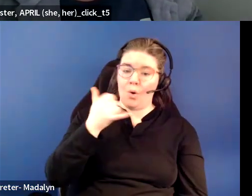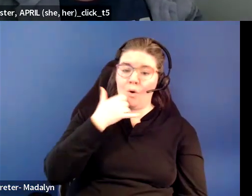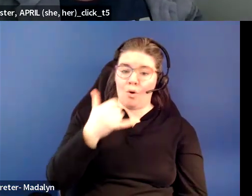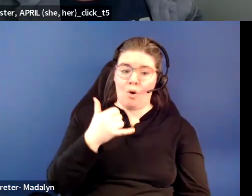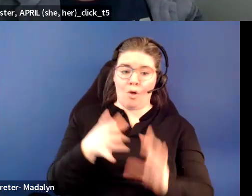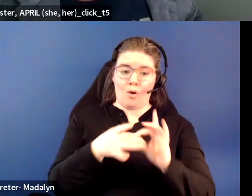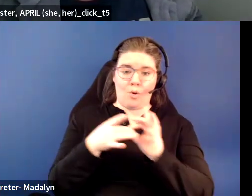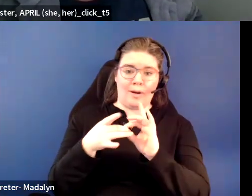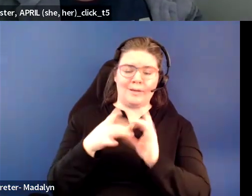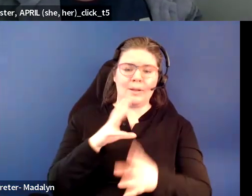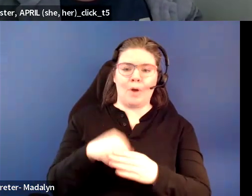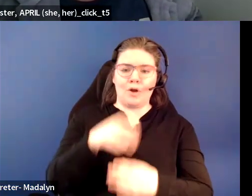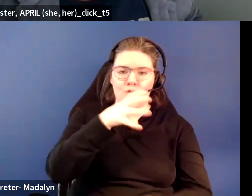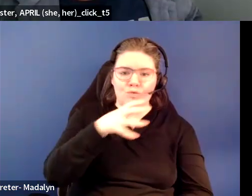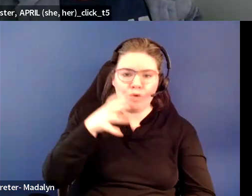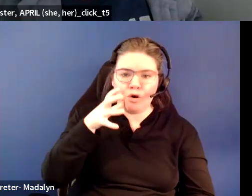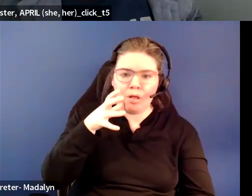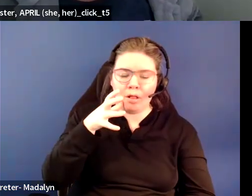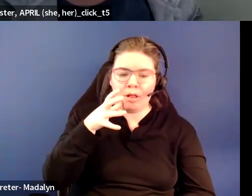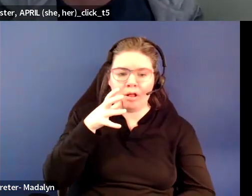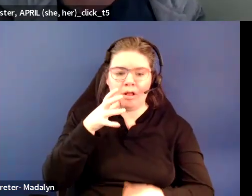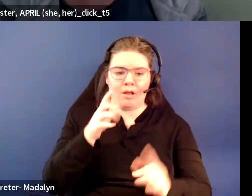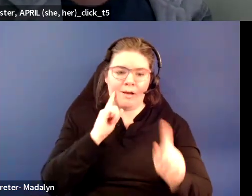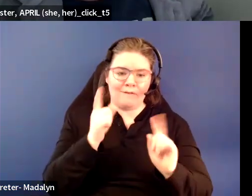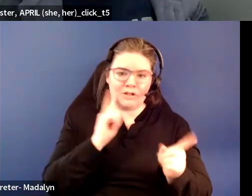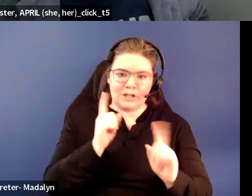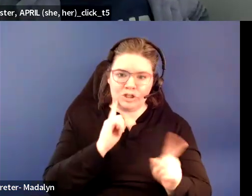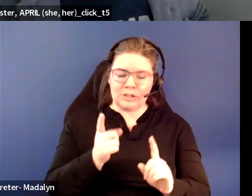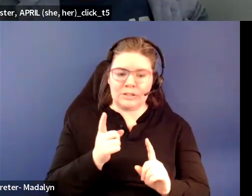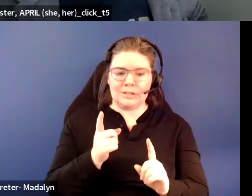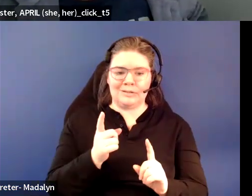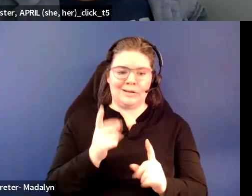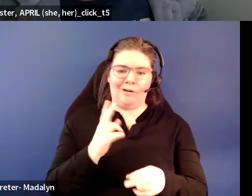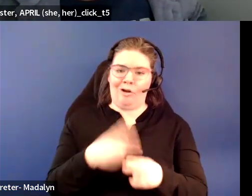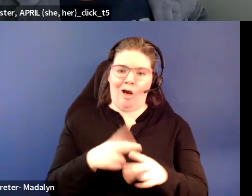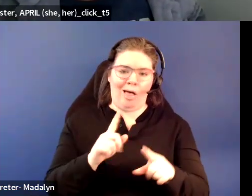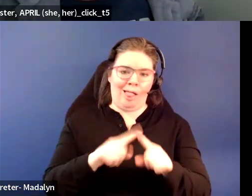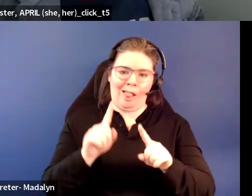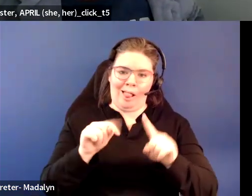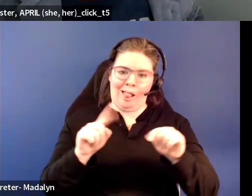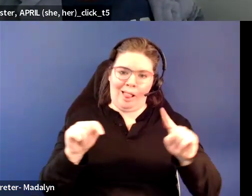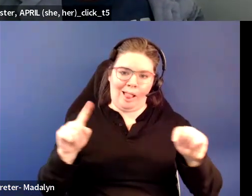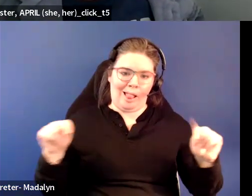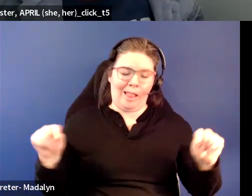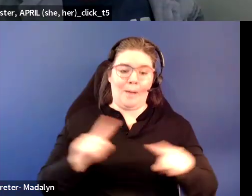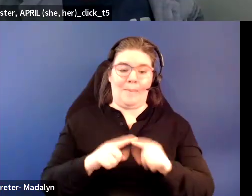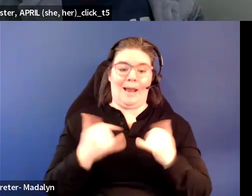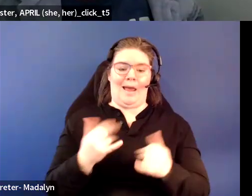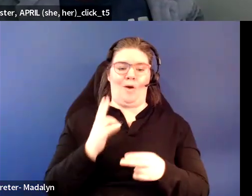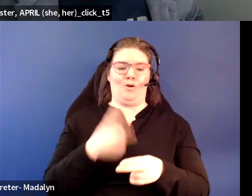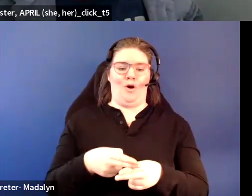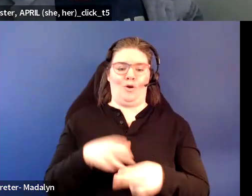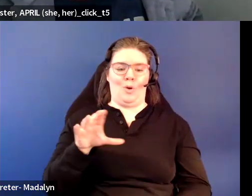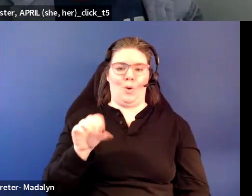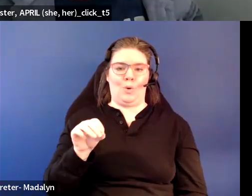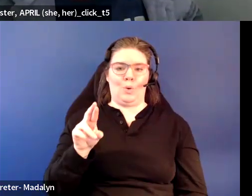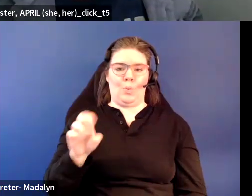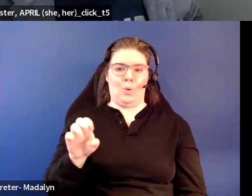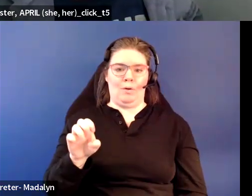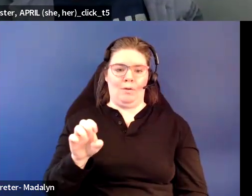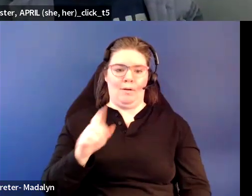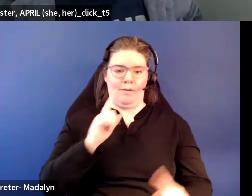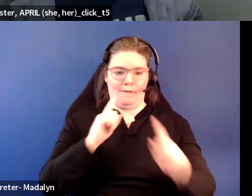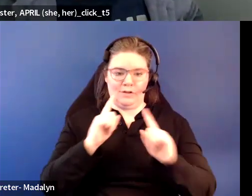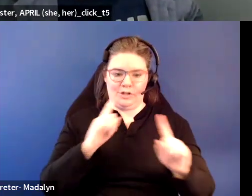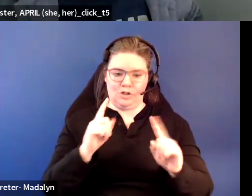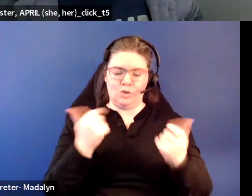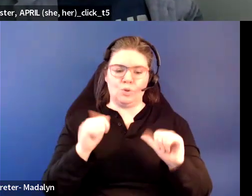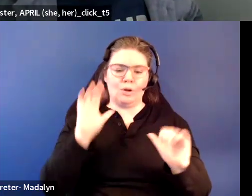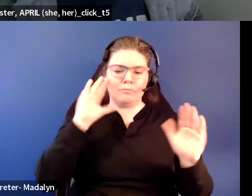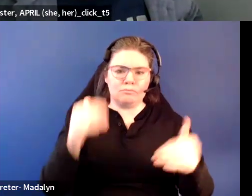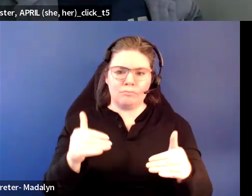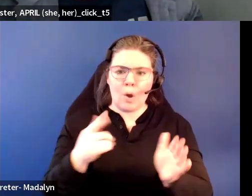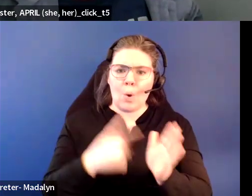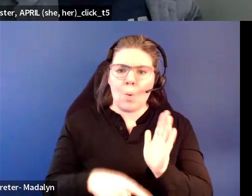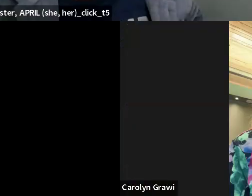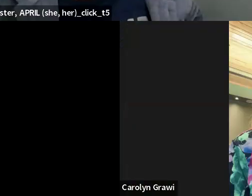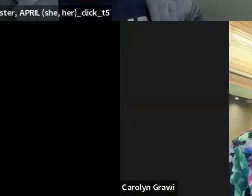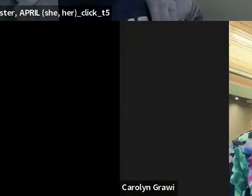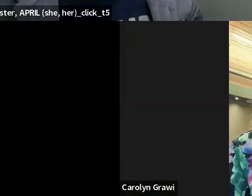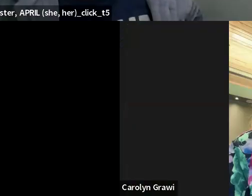Sierra Royster, APRIL (she, her): role conversations that were called aisle Conversations. They've been called the Conversations for all different ways. But now they're called core conversations. So we're really starting to hone in on what are the core services that sales offer.